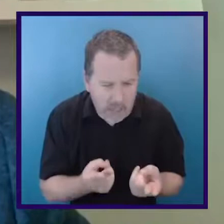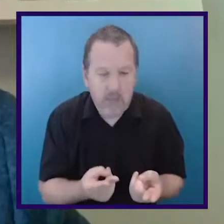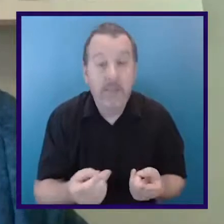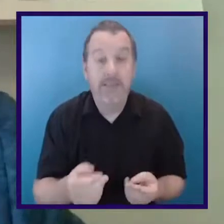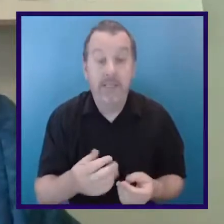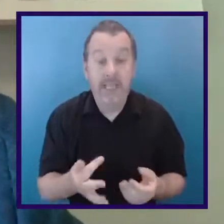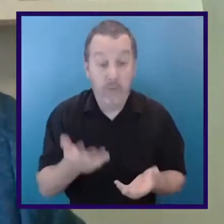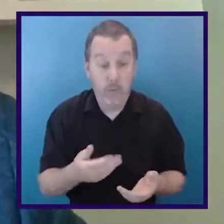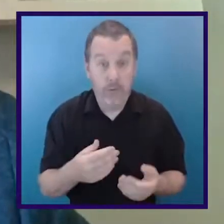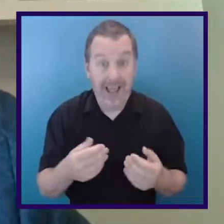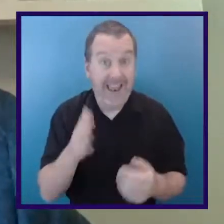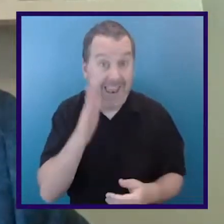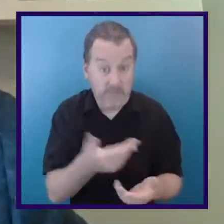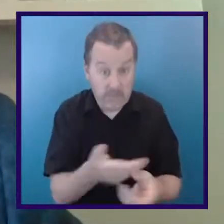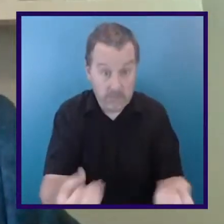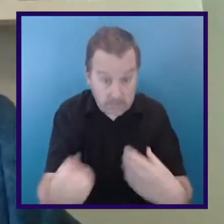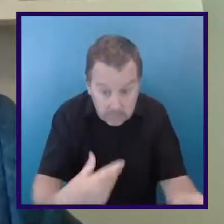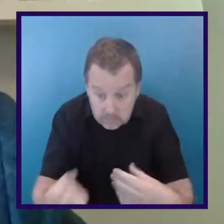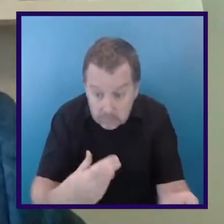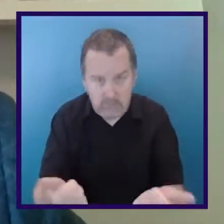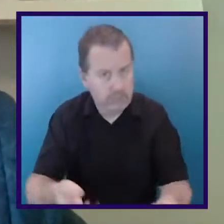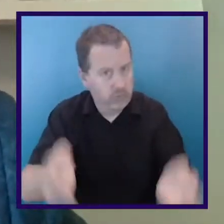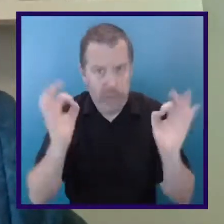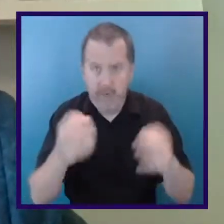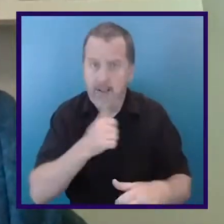if we give our pupils that voice, they will come up with, with very good answers.